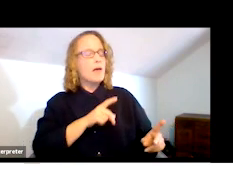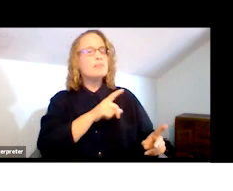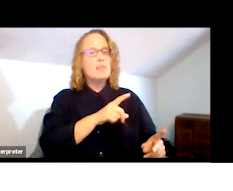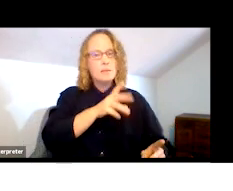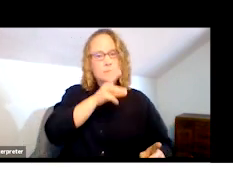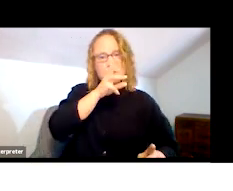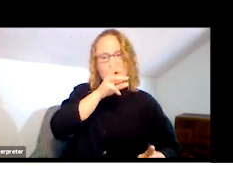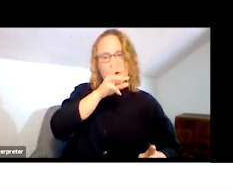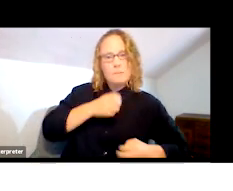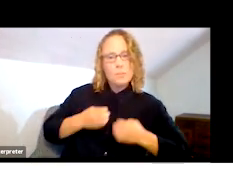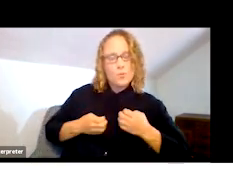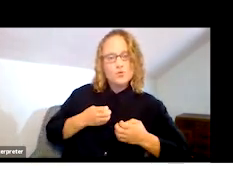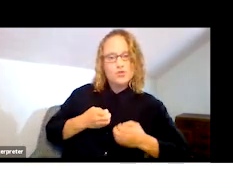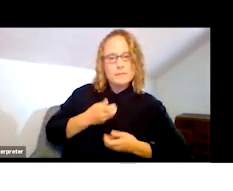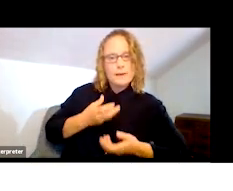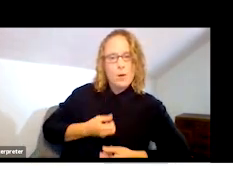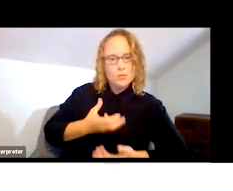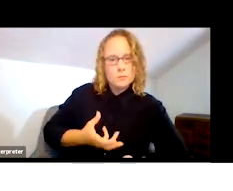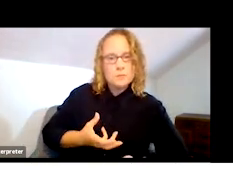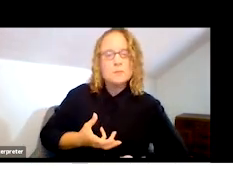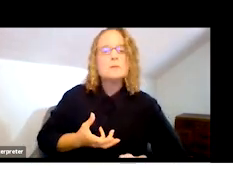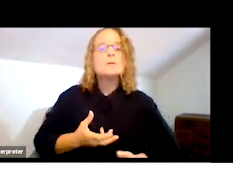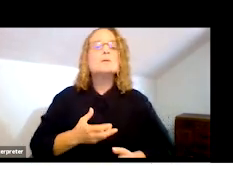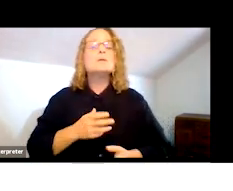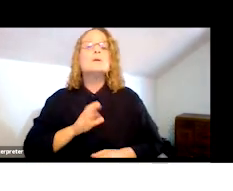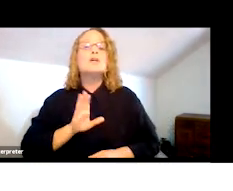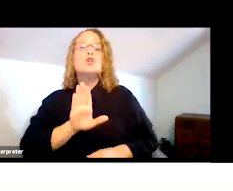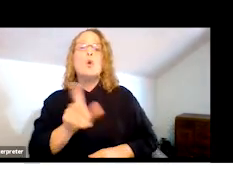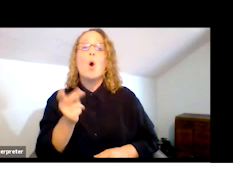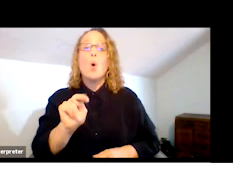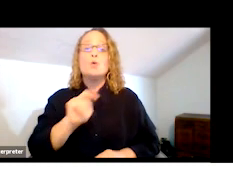and always geared towards getting the person to calm down,